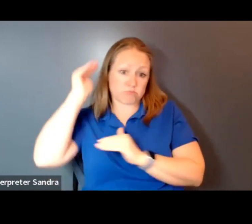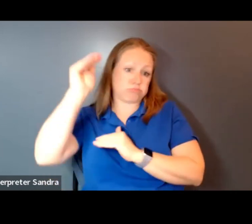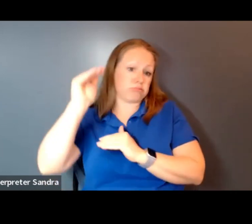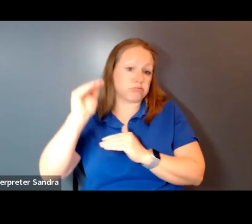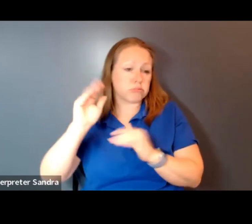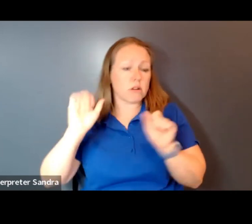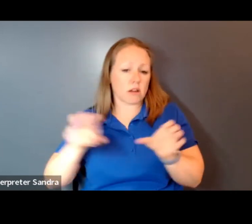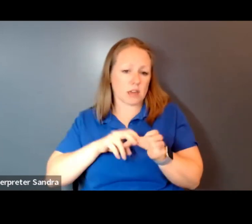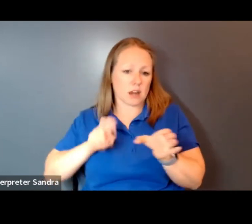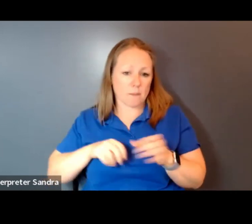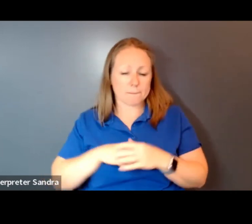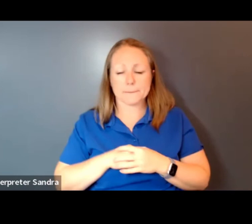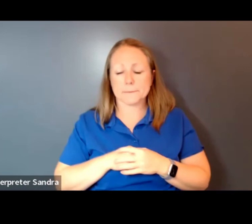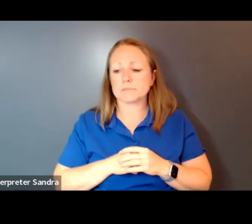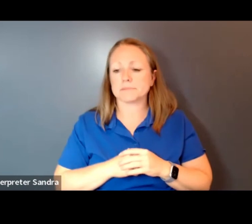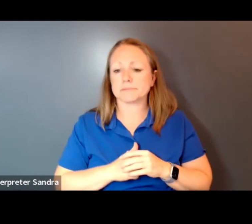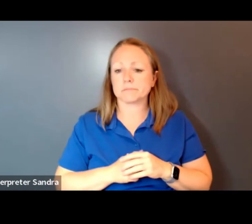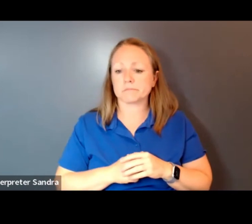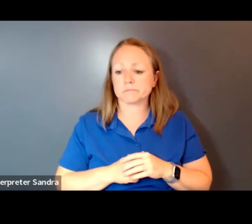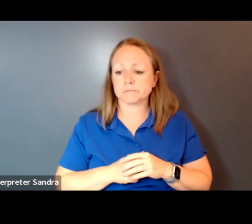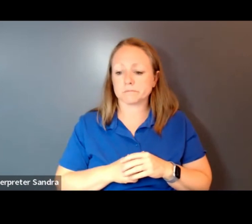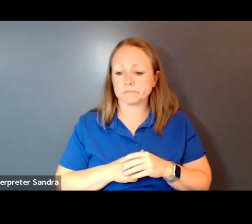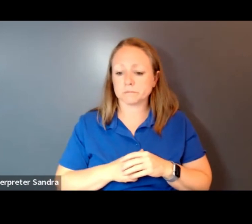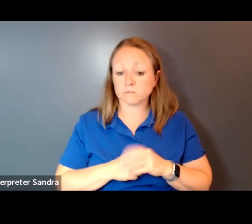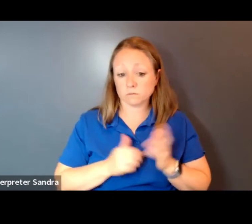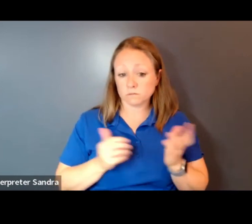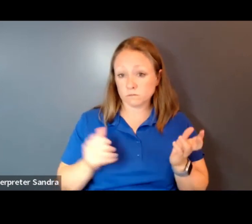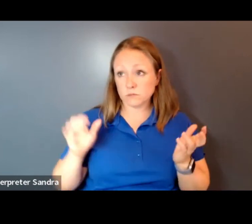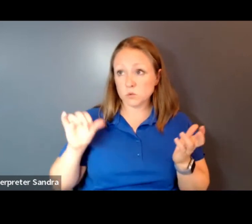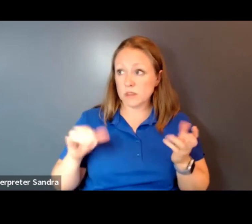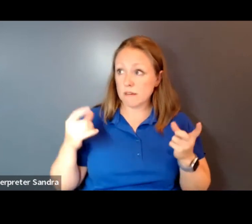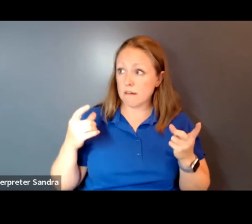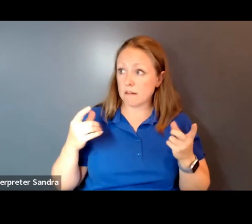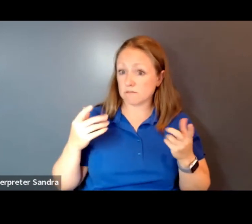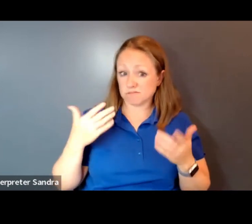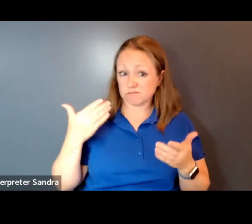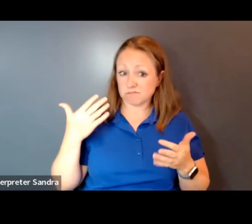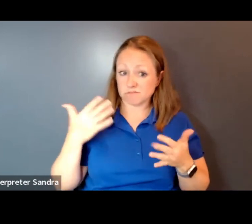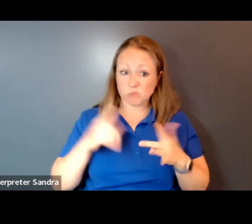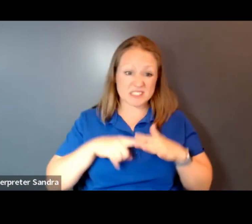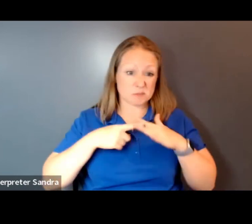off of it the next year. So that was the beginning of, you know,